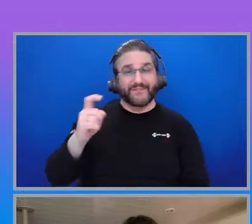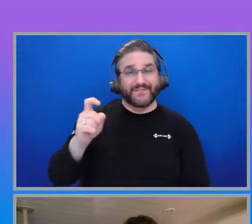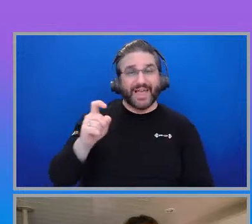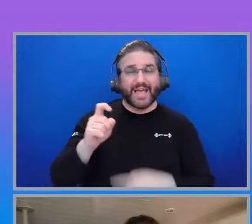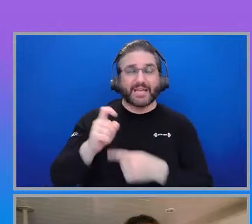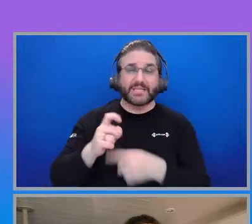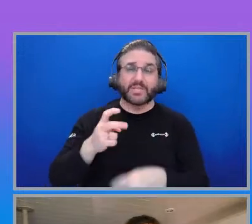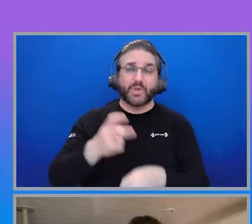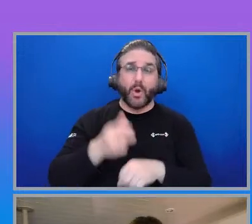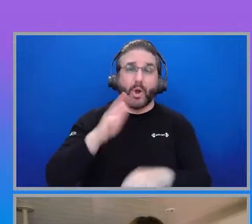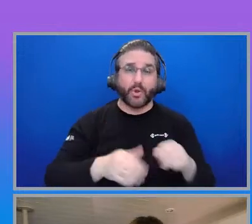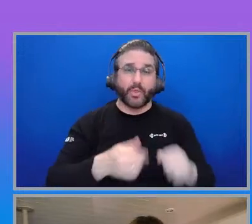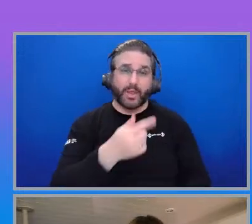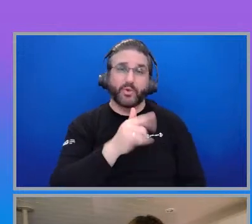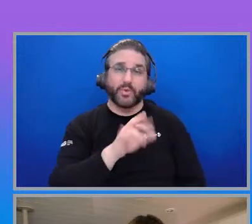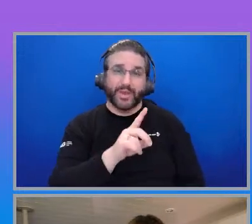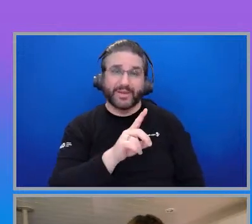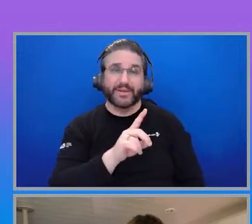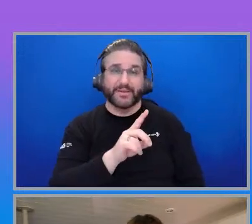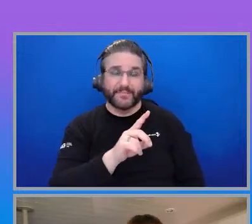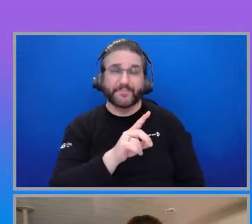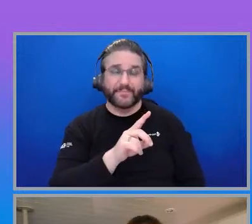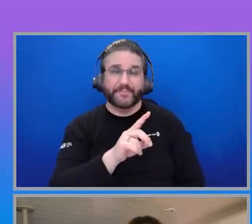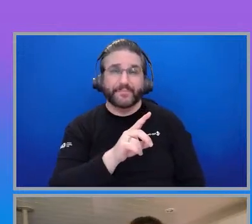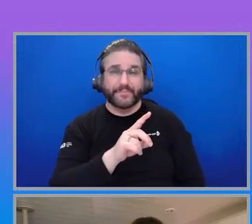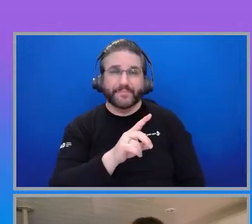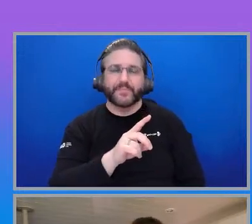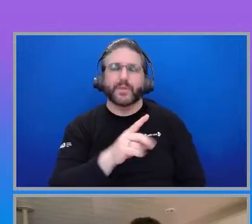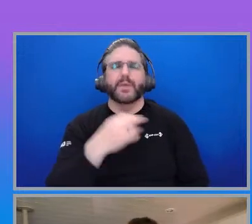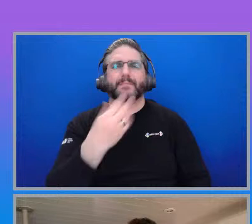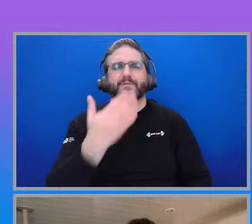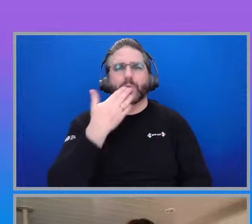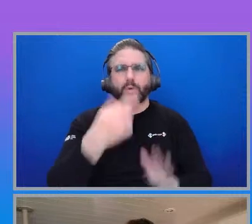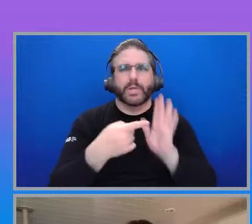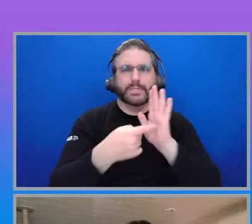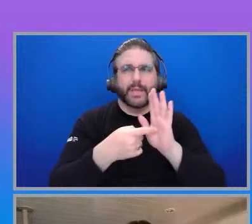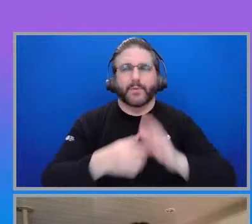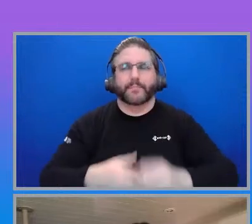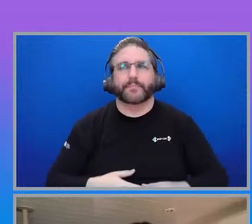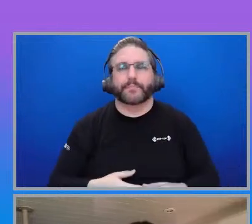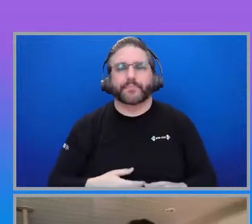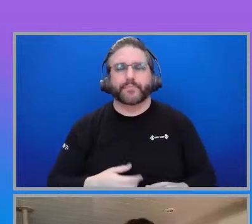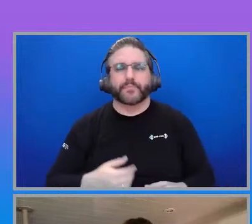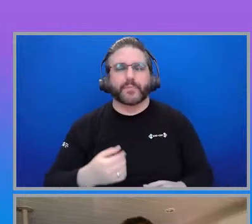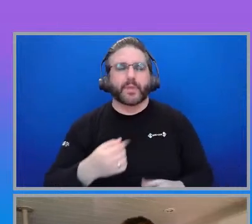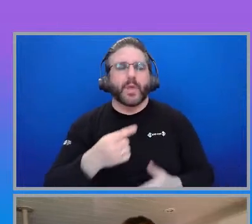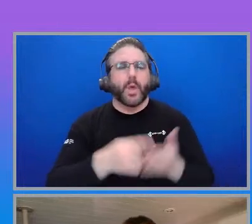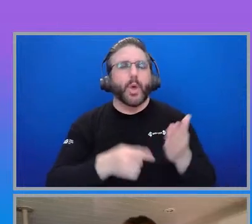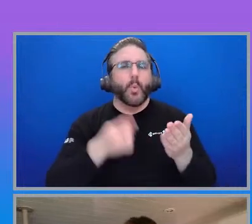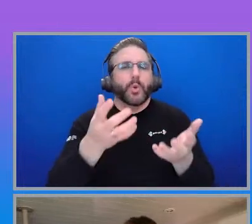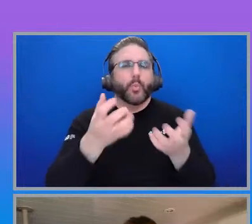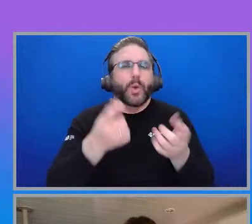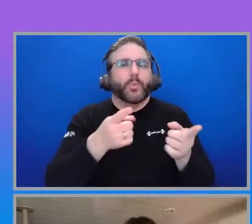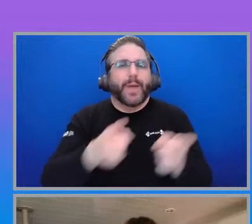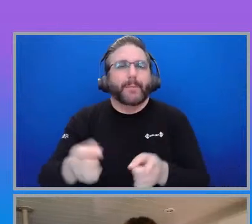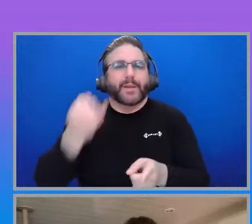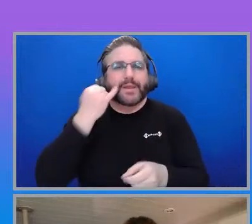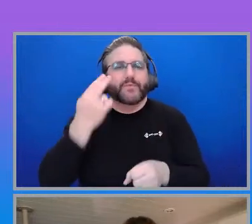harder than grid. And a good example of this is what do you